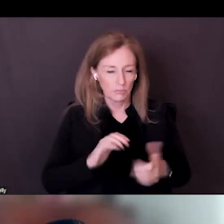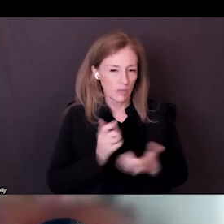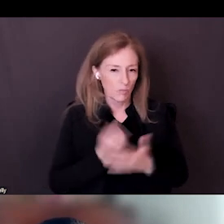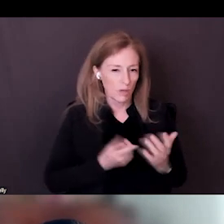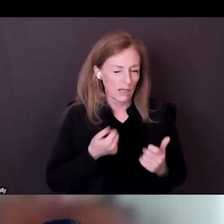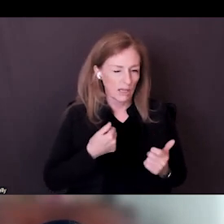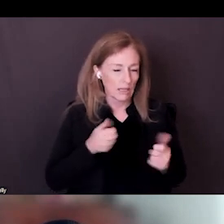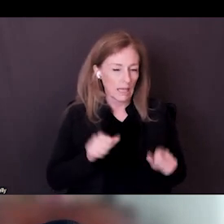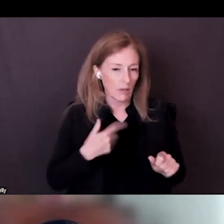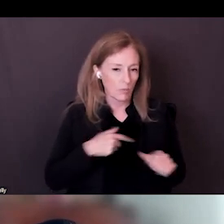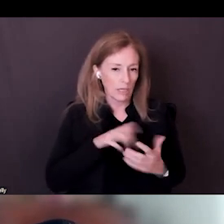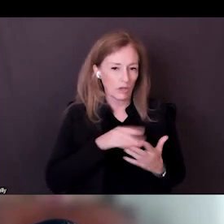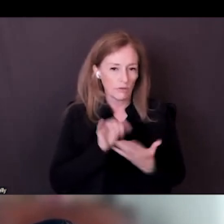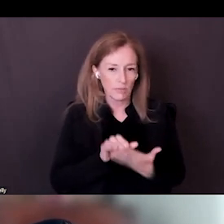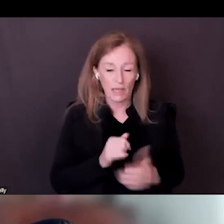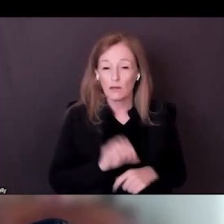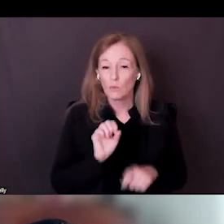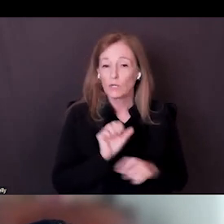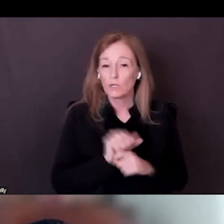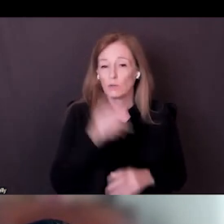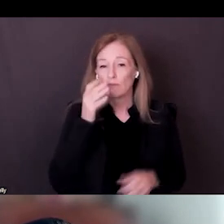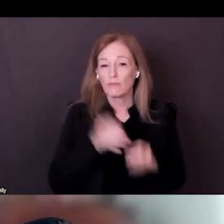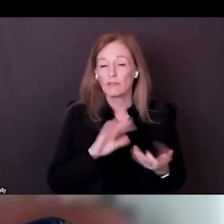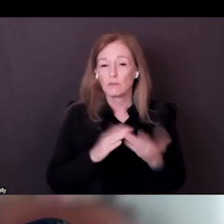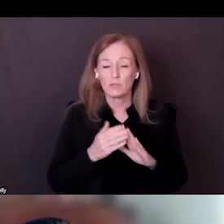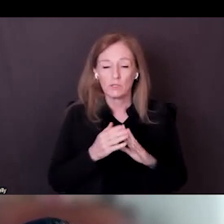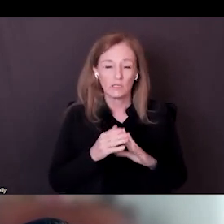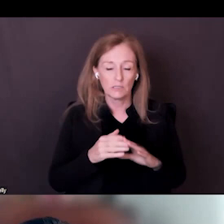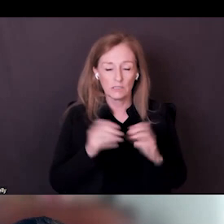AND WORKING WITH COMMUNITIES AND EXPAND THE AVAILABILITY OF PEER